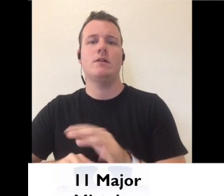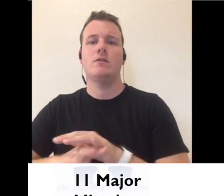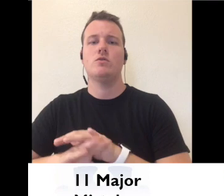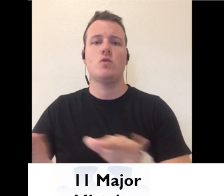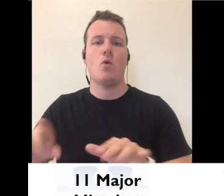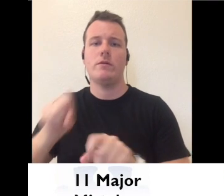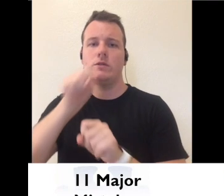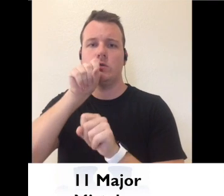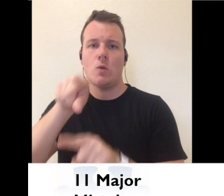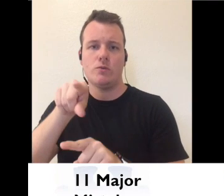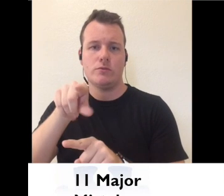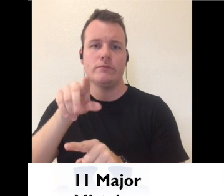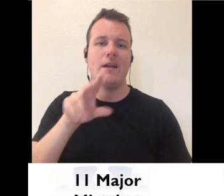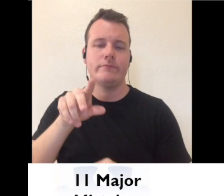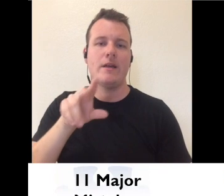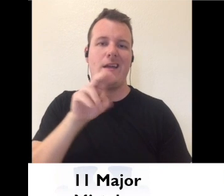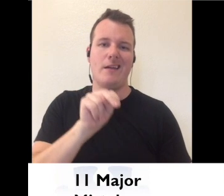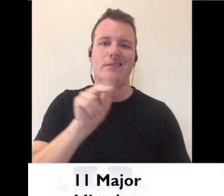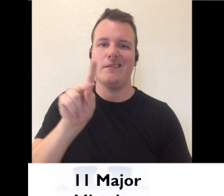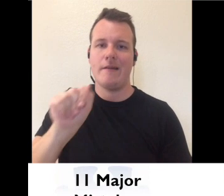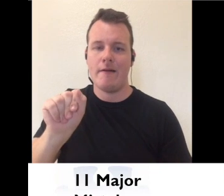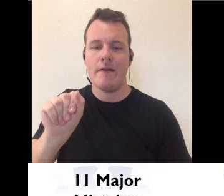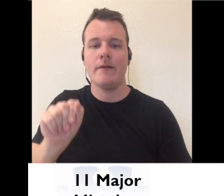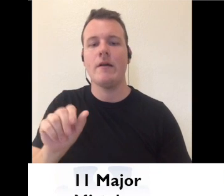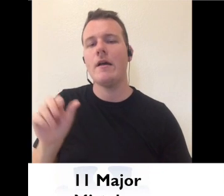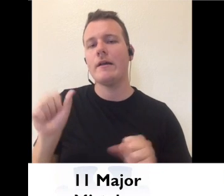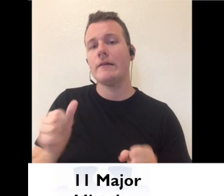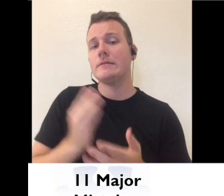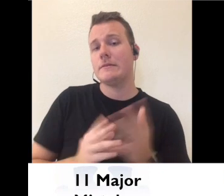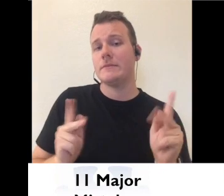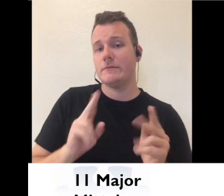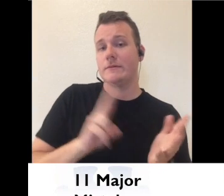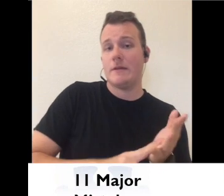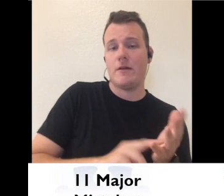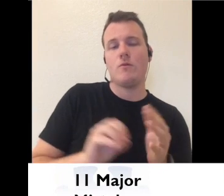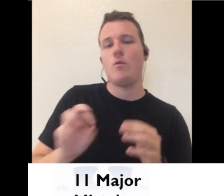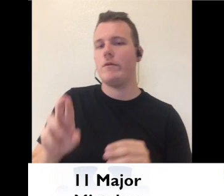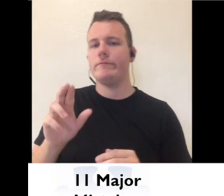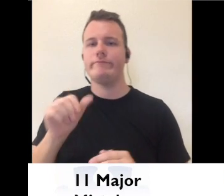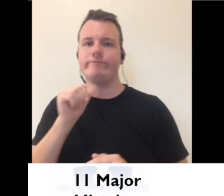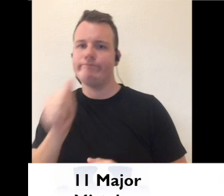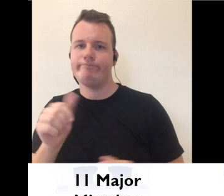Live Plan where you can have people sign that or not have people sign that using